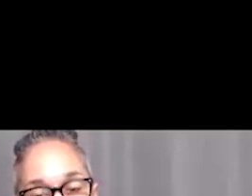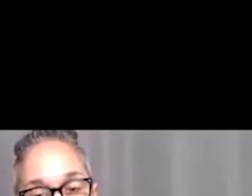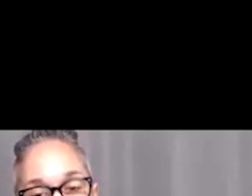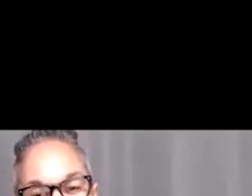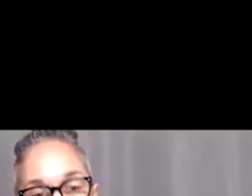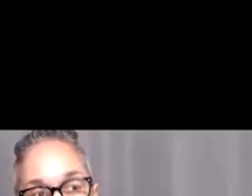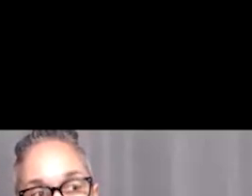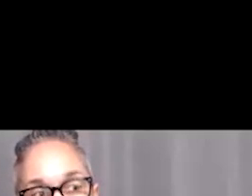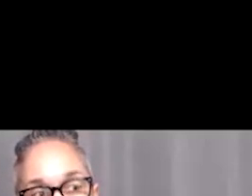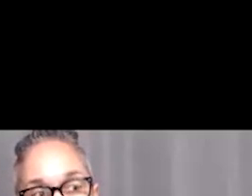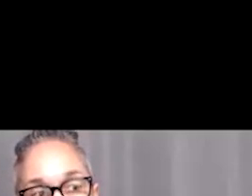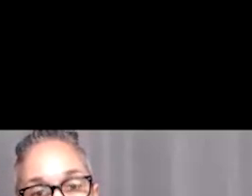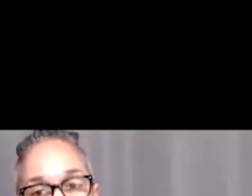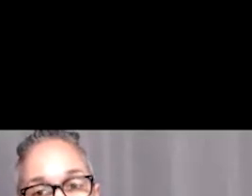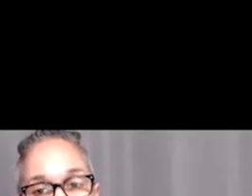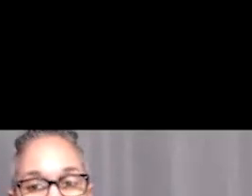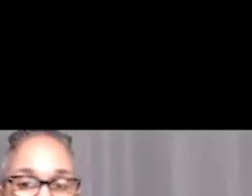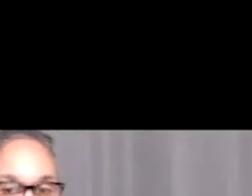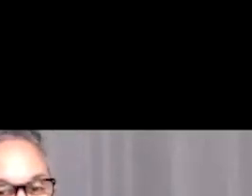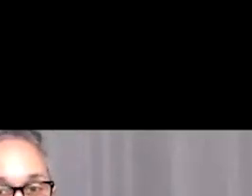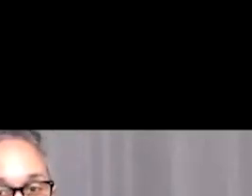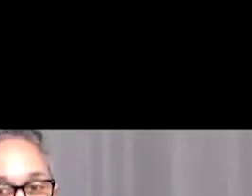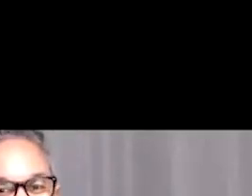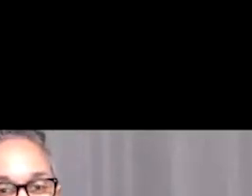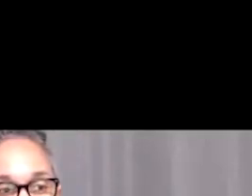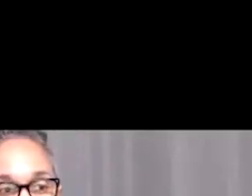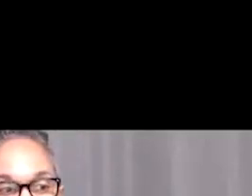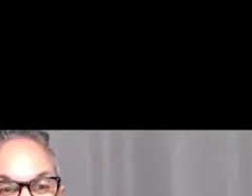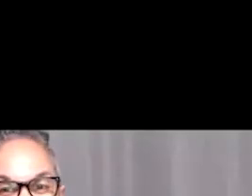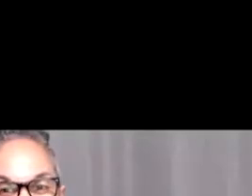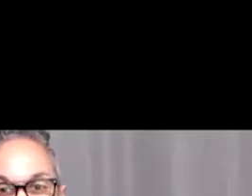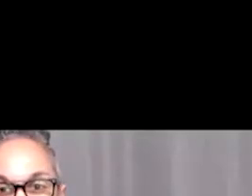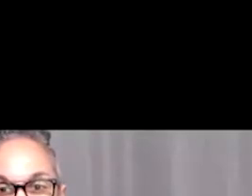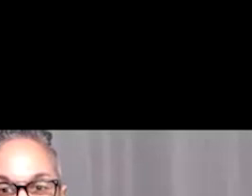the next, step, which is a bad, bad, bad thing.